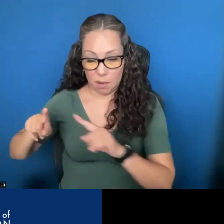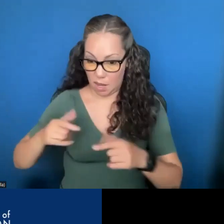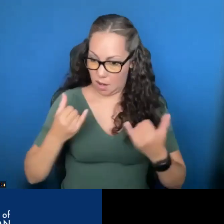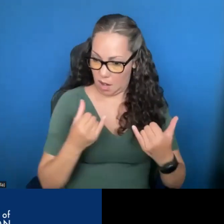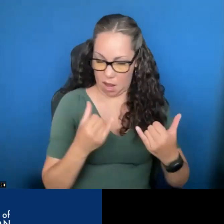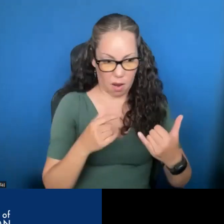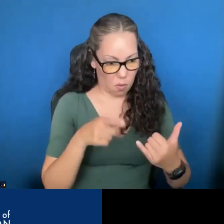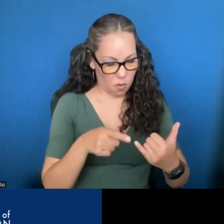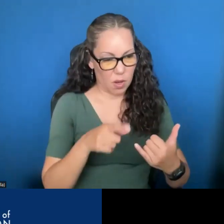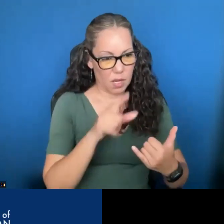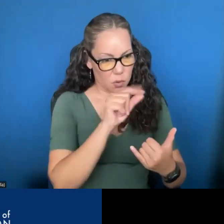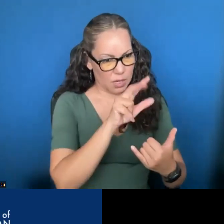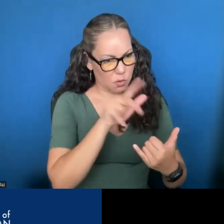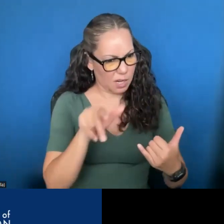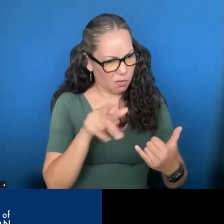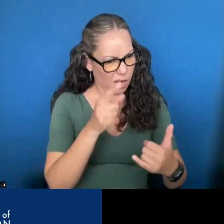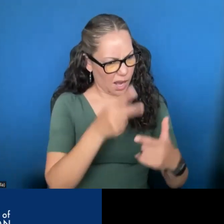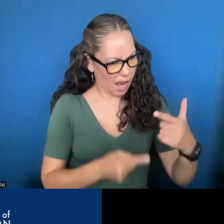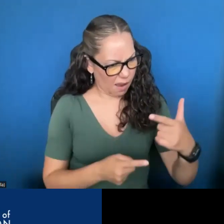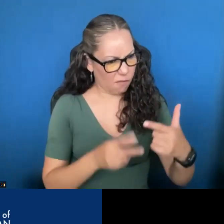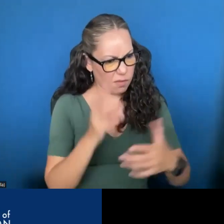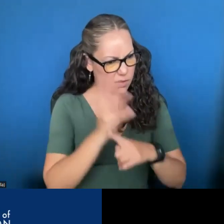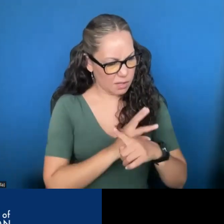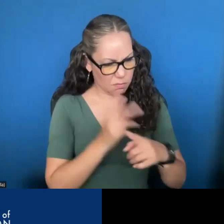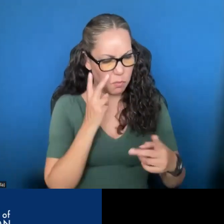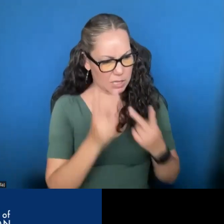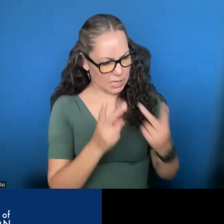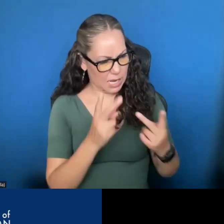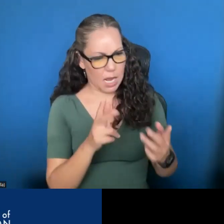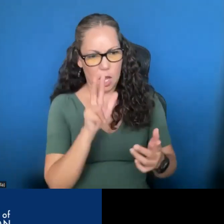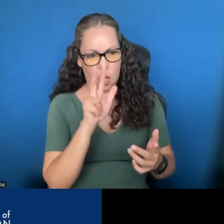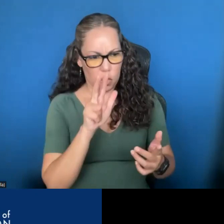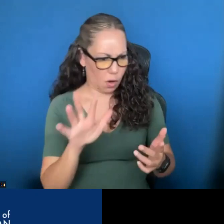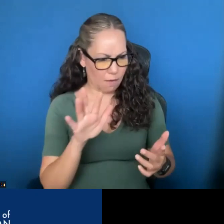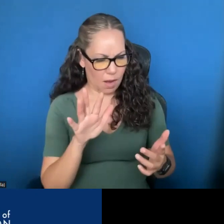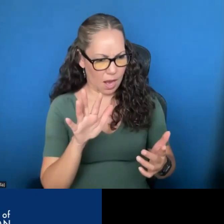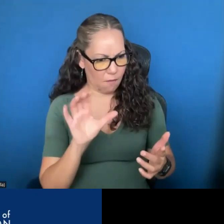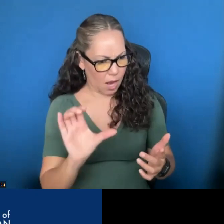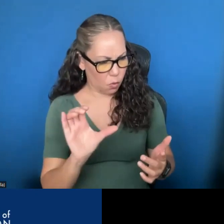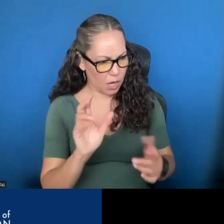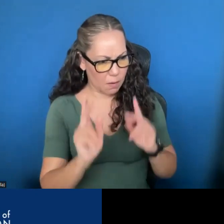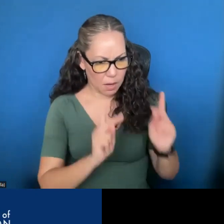we've already seen the Independent Living Center serve over 3500 individuals as compared to the